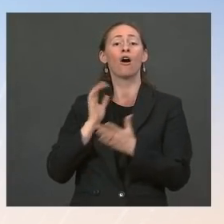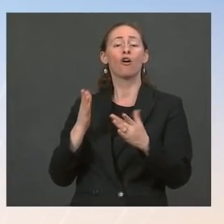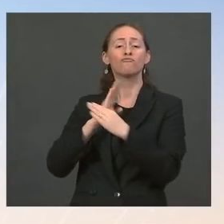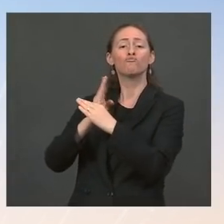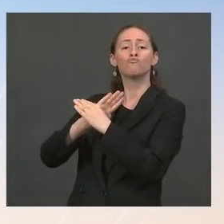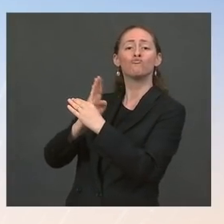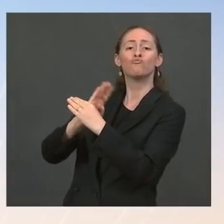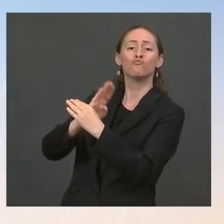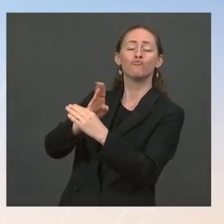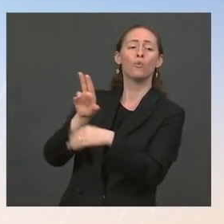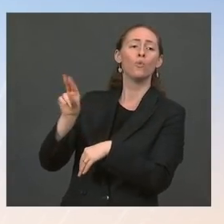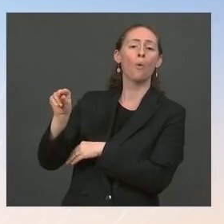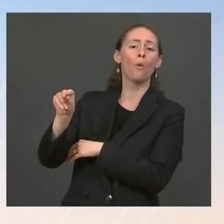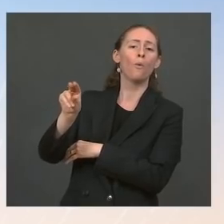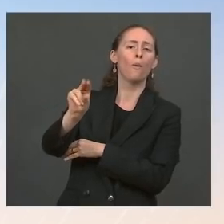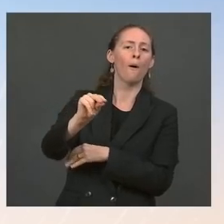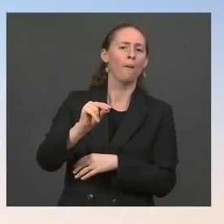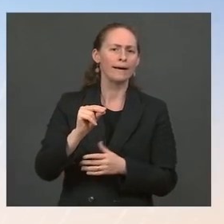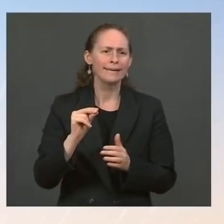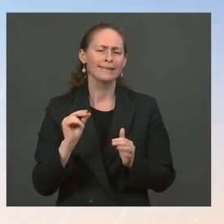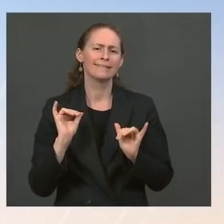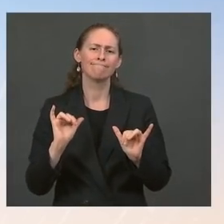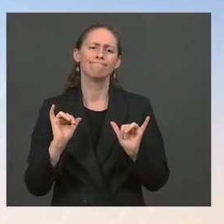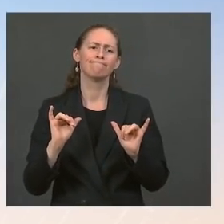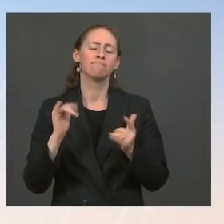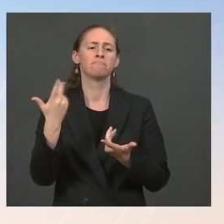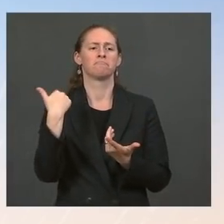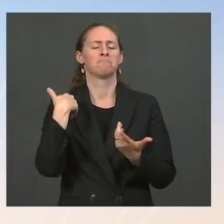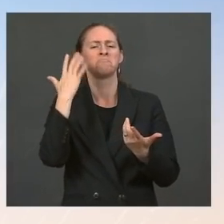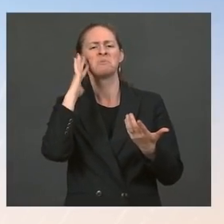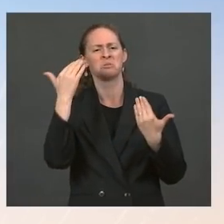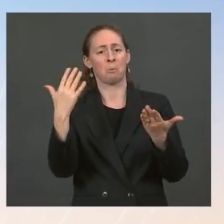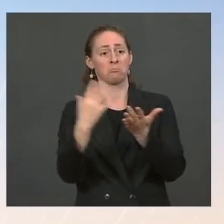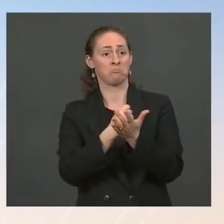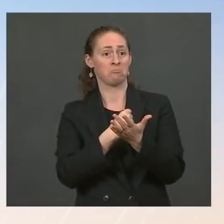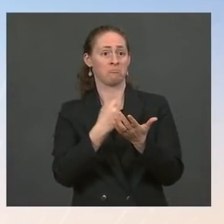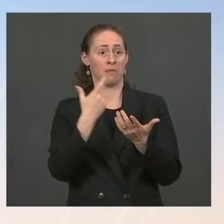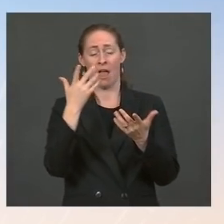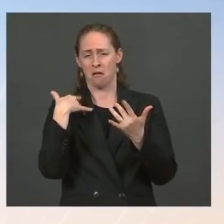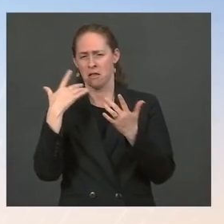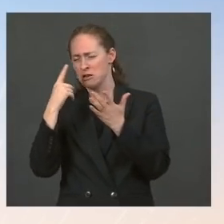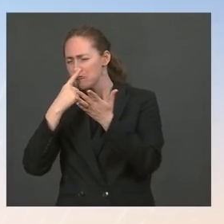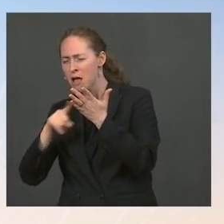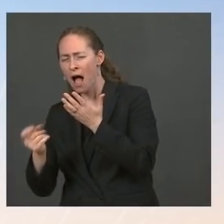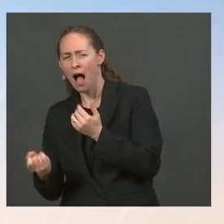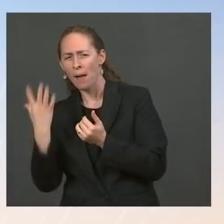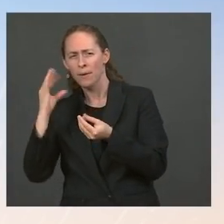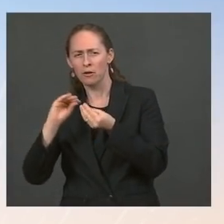and we can get you some numbers on this after the briefing to give you -- to give this to you in more data specifics --